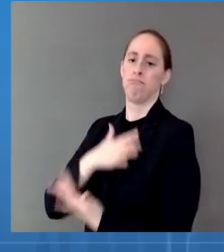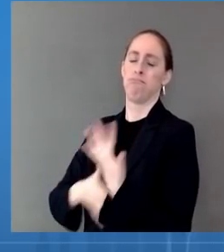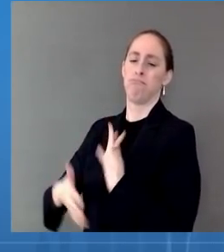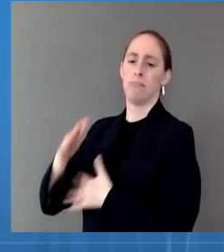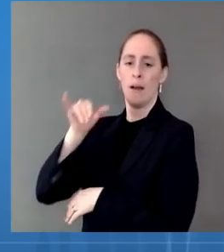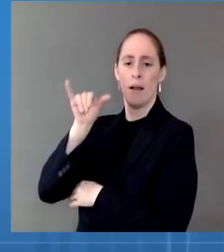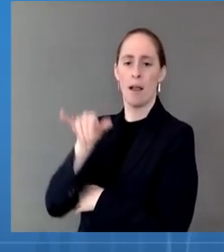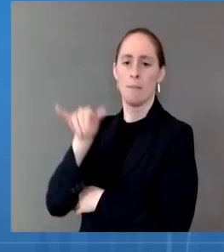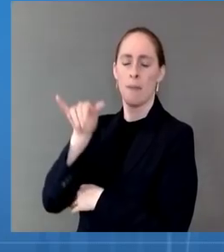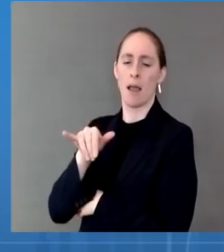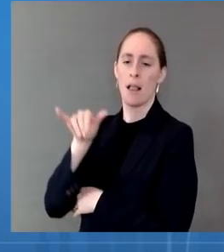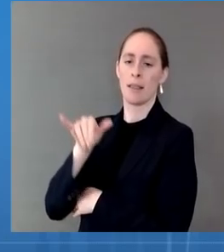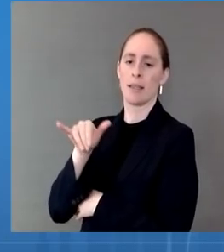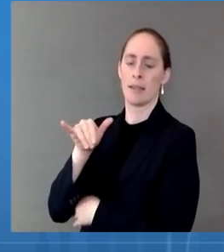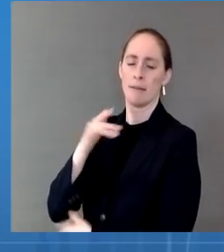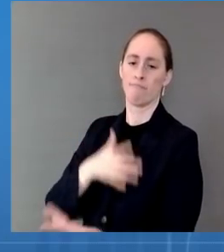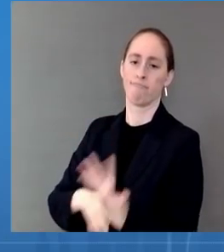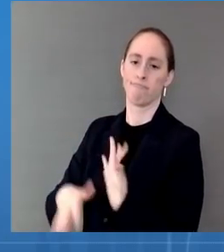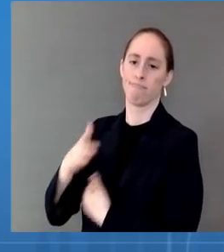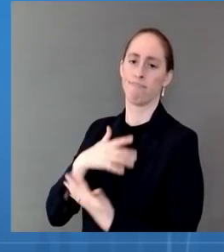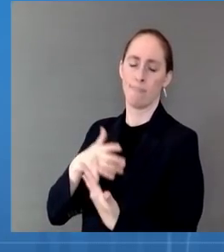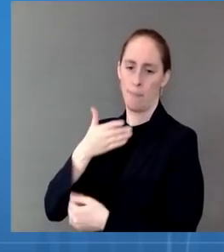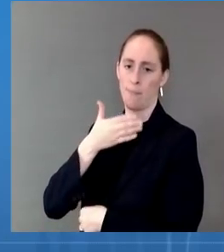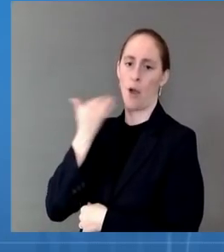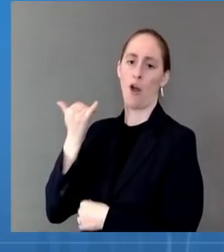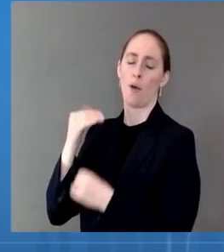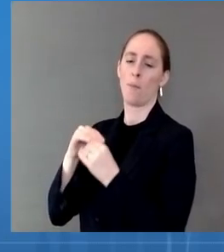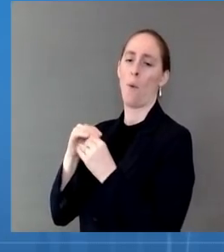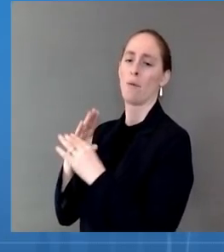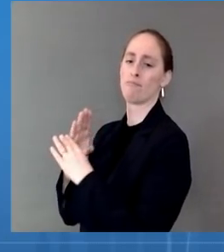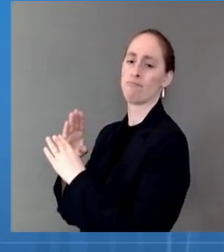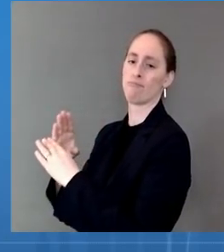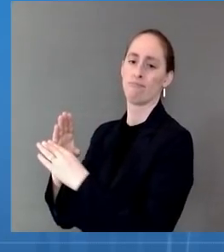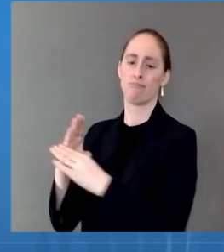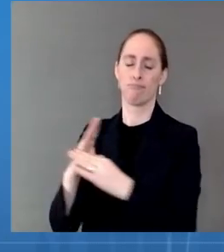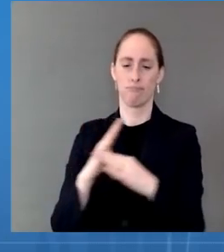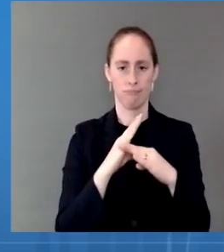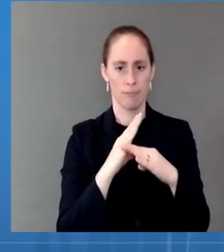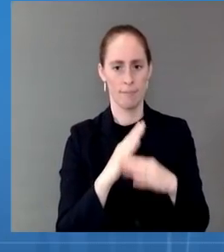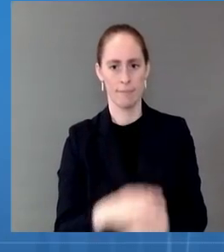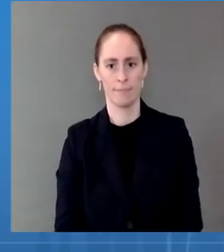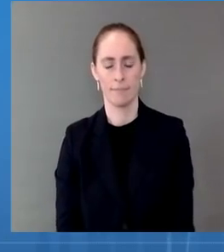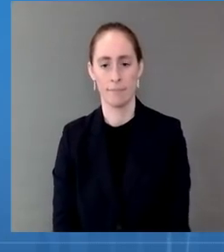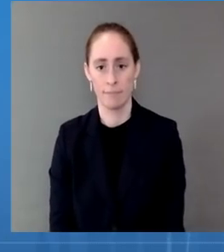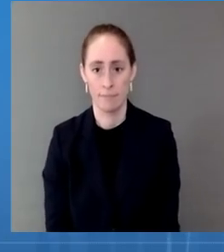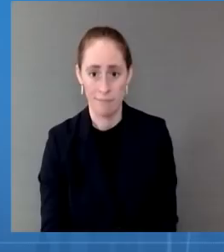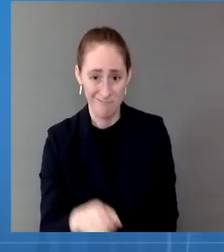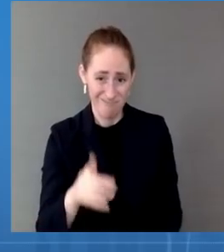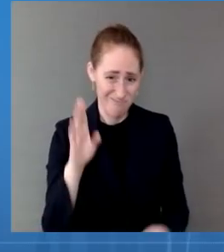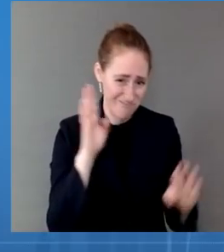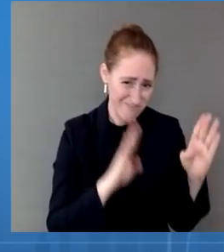and certainly about the American variant, first get vaccinated and then, when eligible,